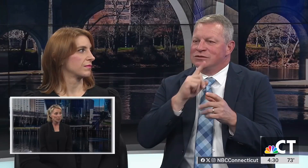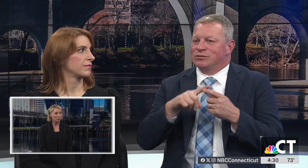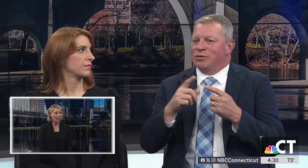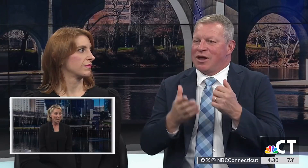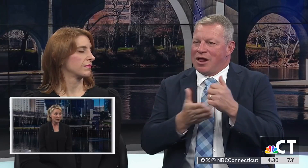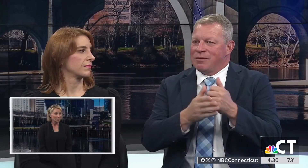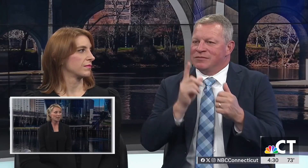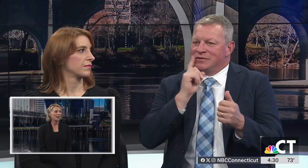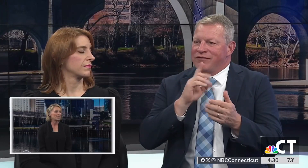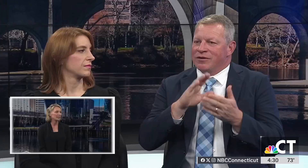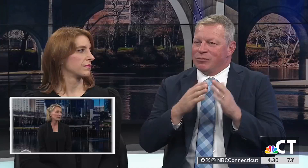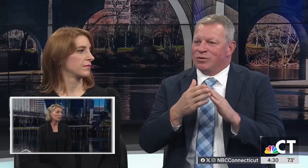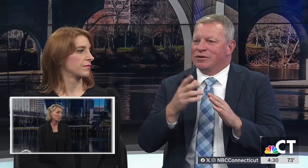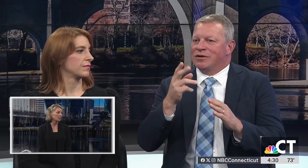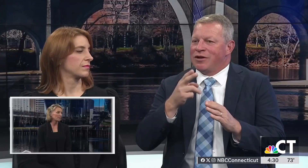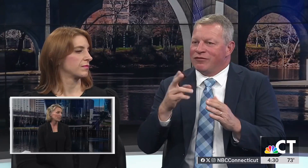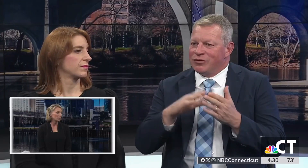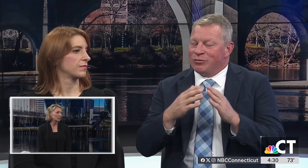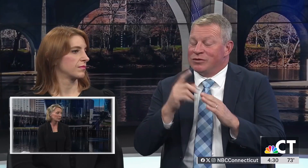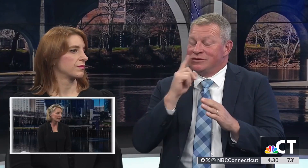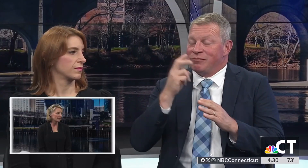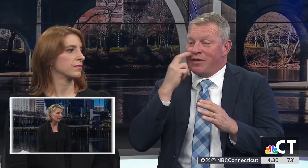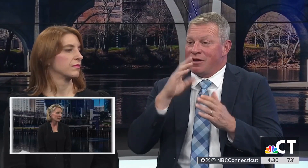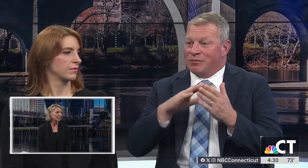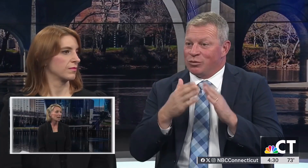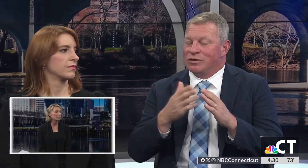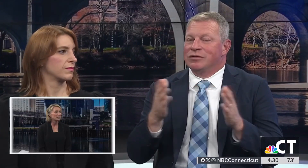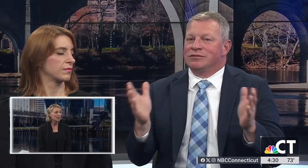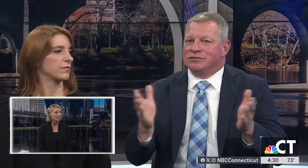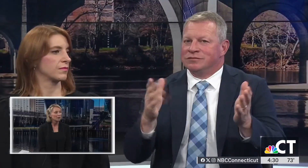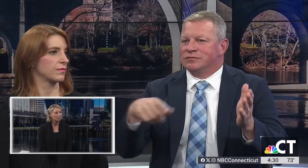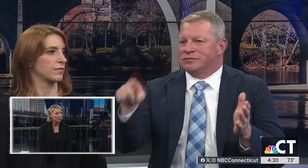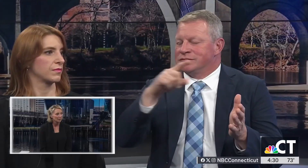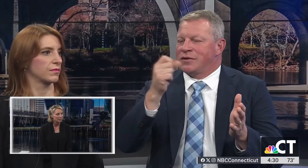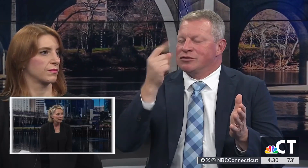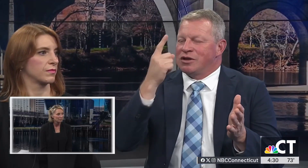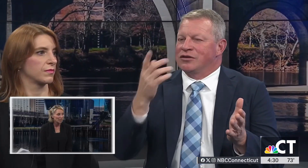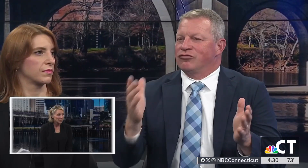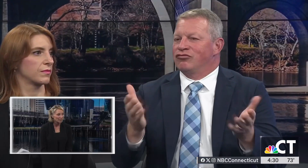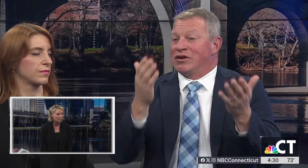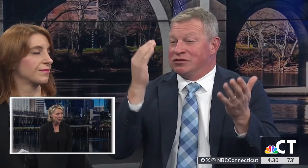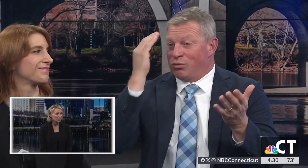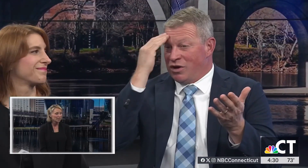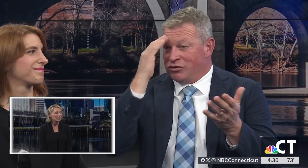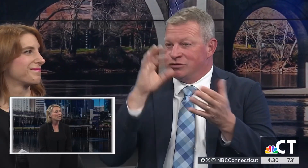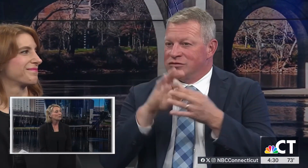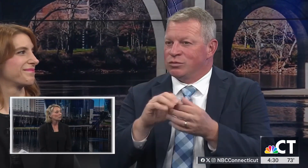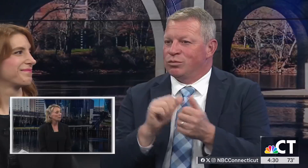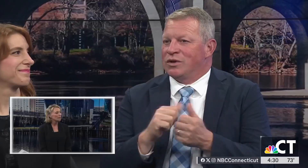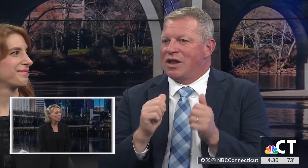a collaborative effort with the state of Connecticut through the